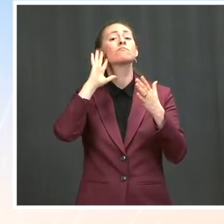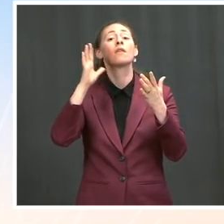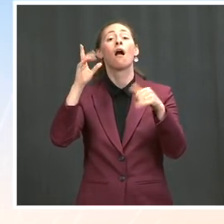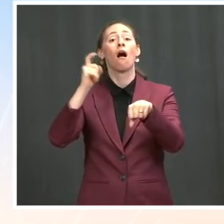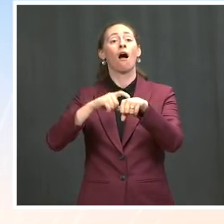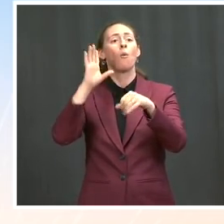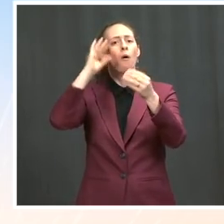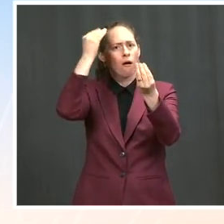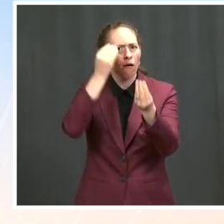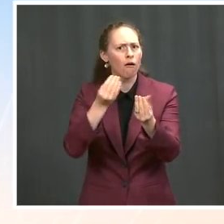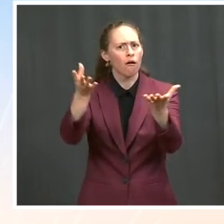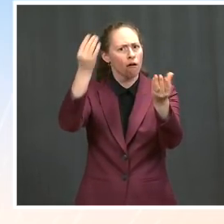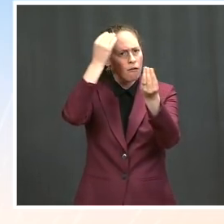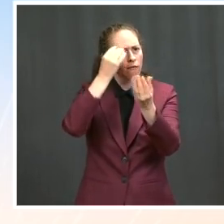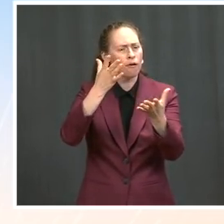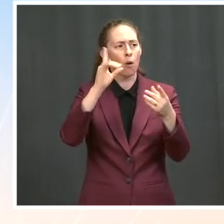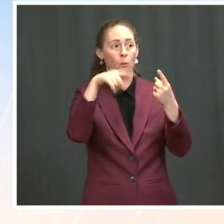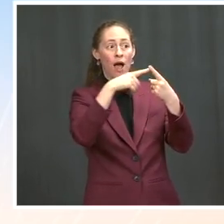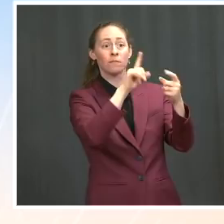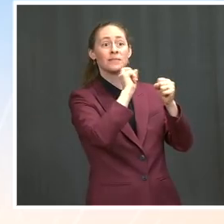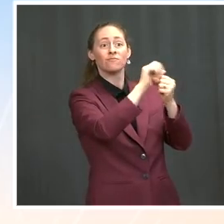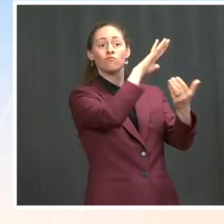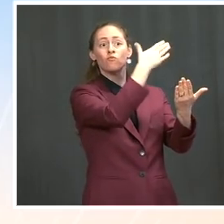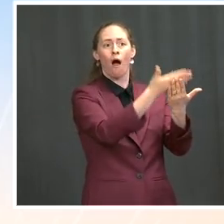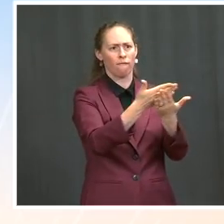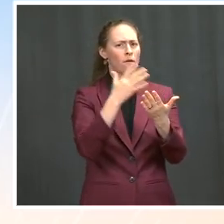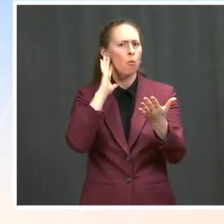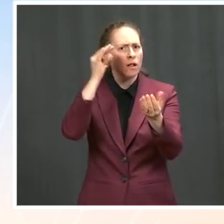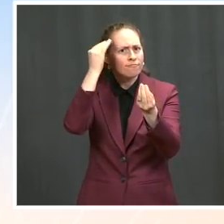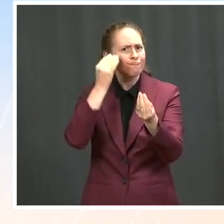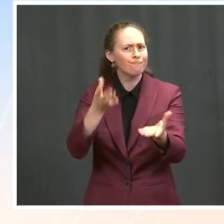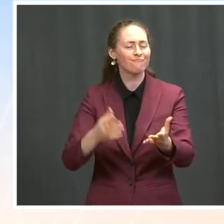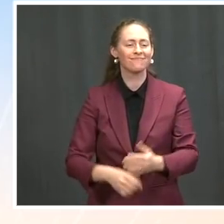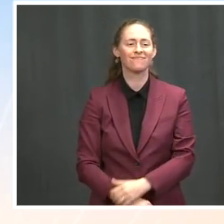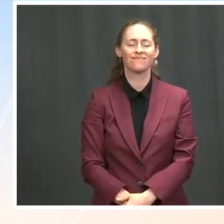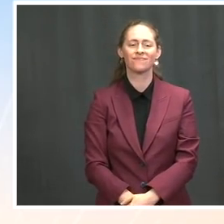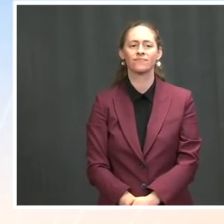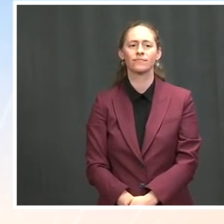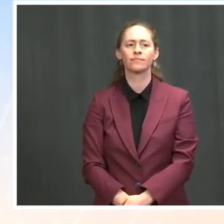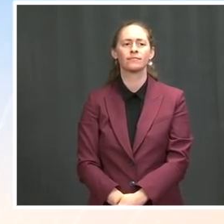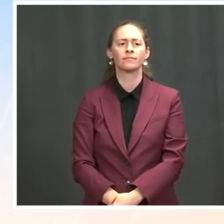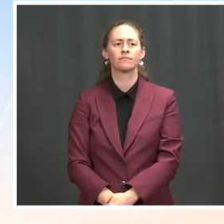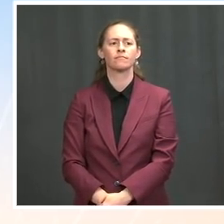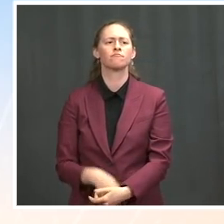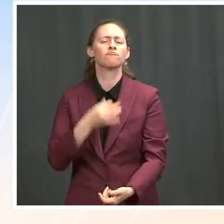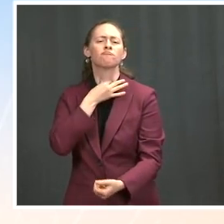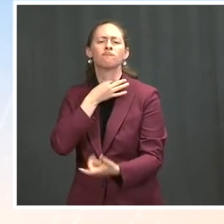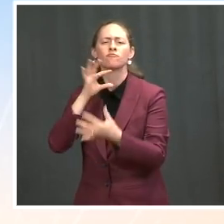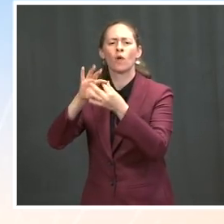And we're looking forward to doing that as quickly as possible. The Press: Sure. And on infrastructure, the latest compromise: You said, earlier today,